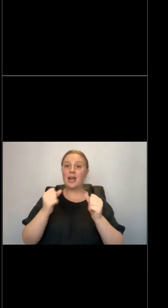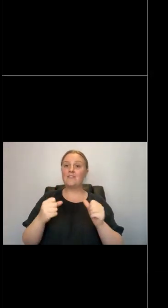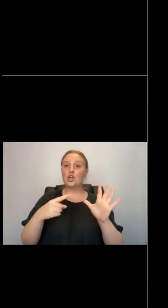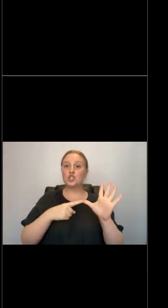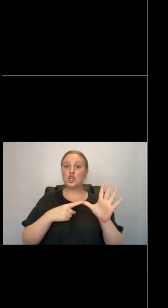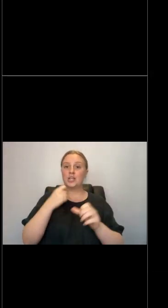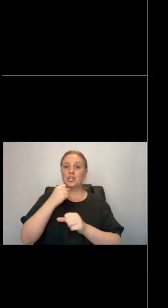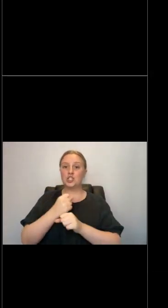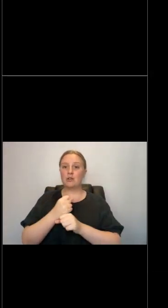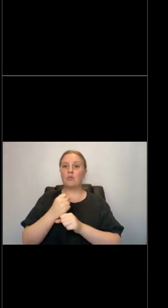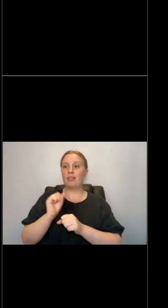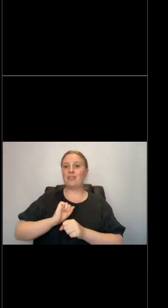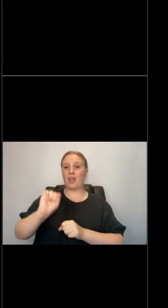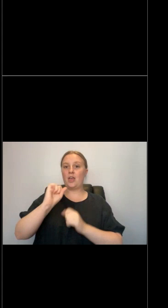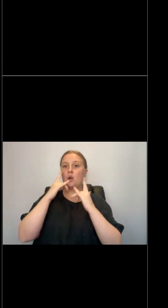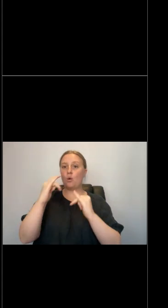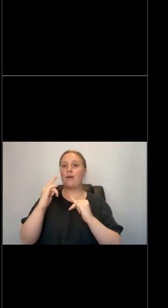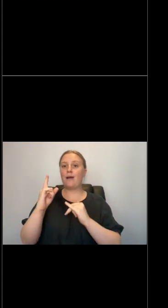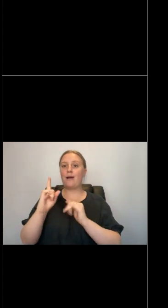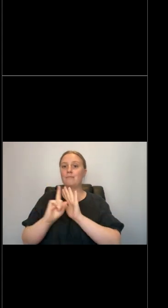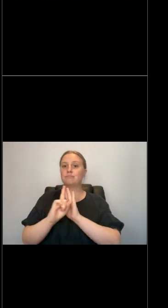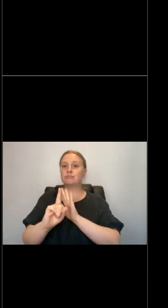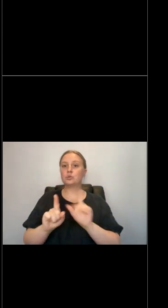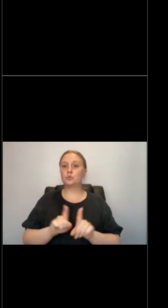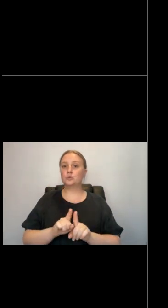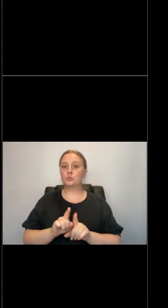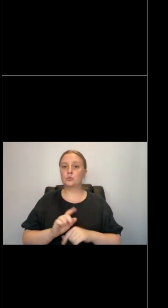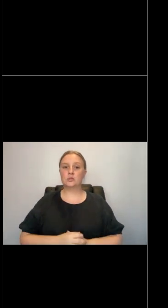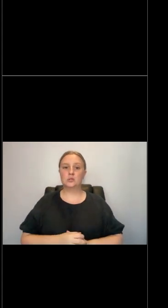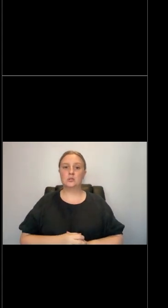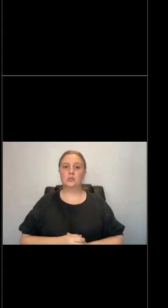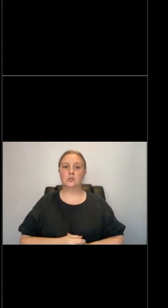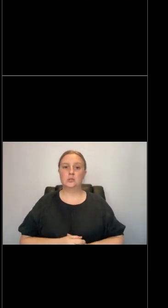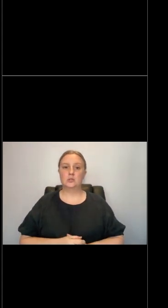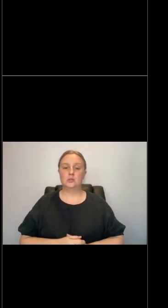Now, I think I've got a pot there on that slide